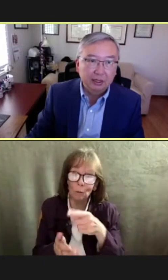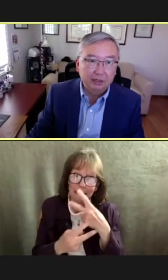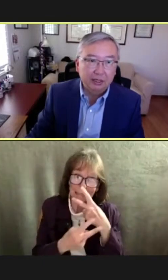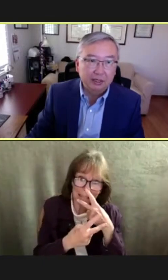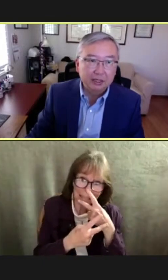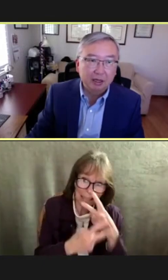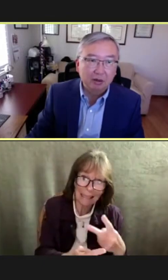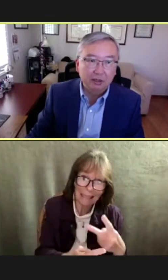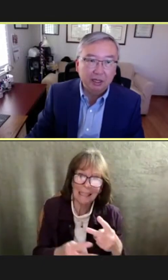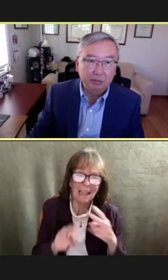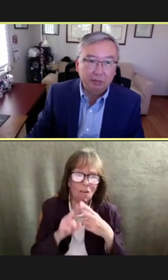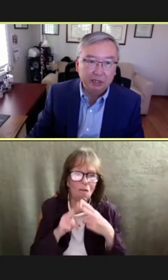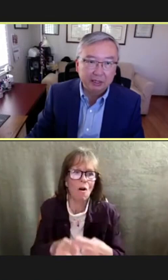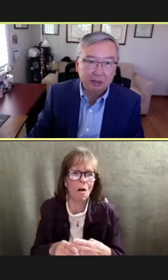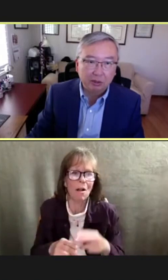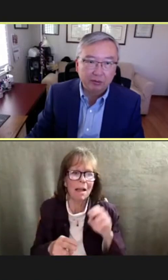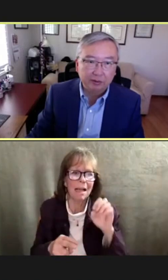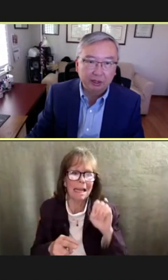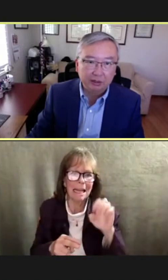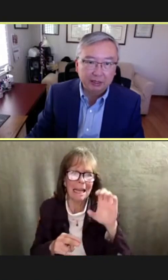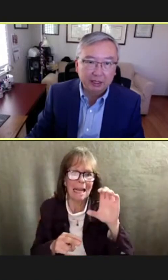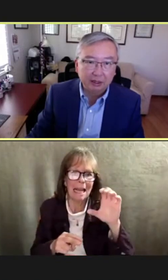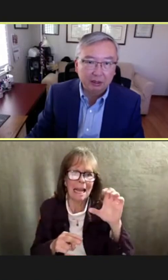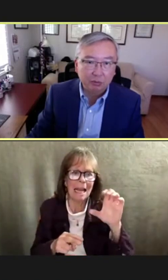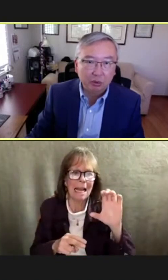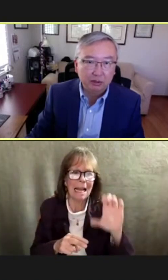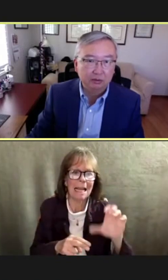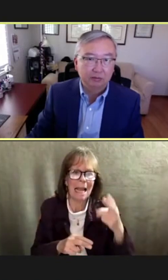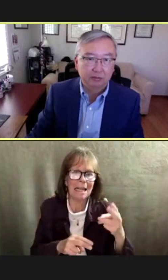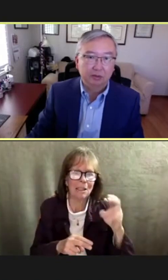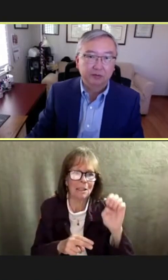And these are online meetings with didactic component,